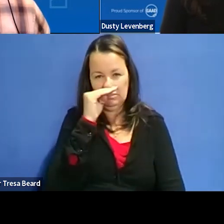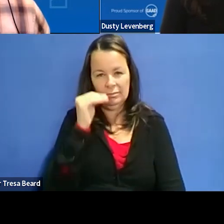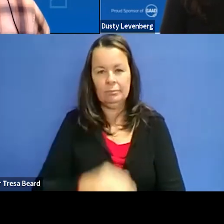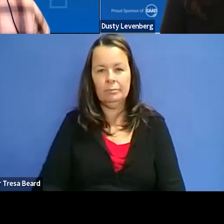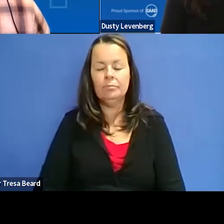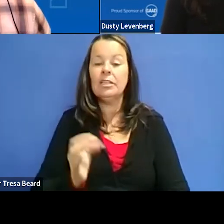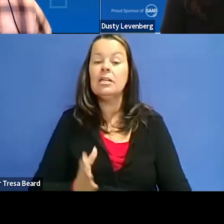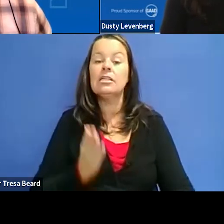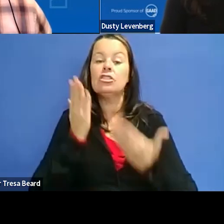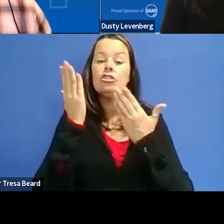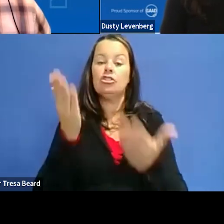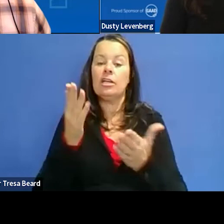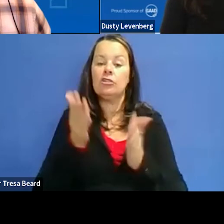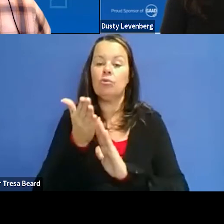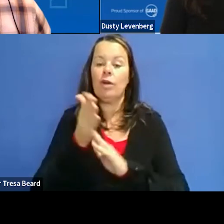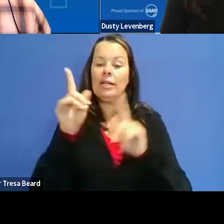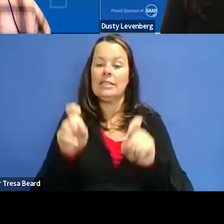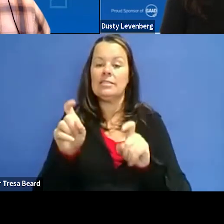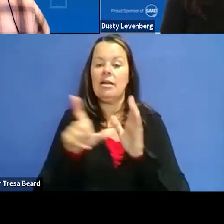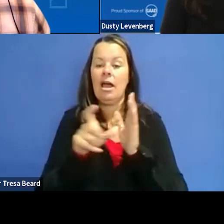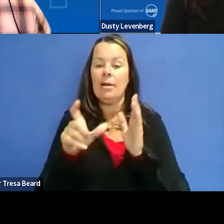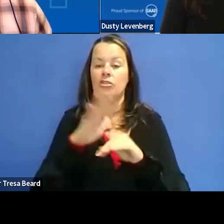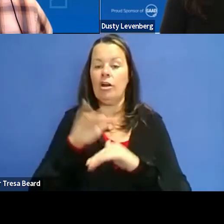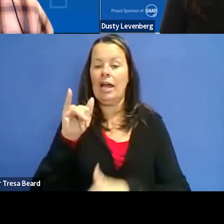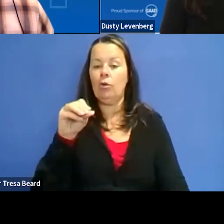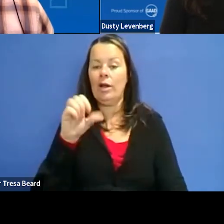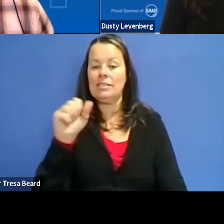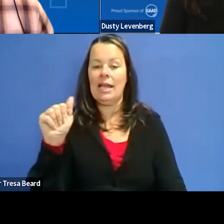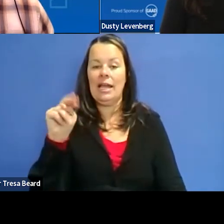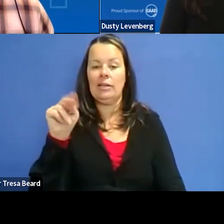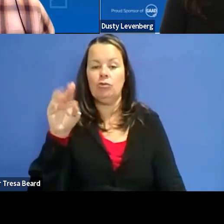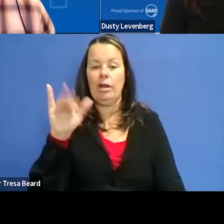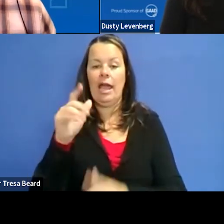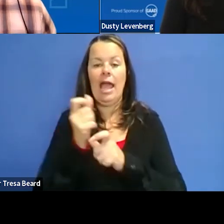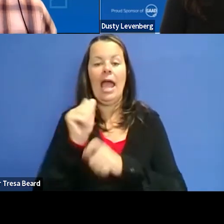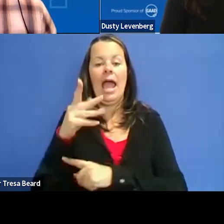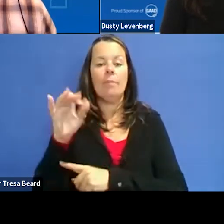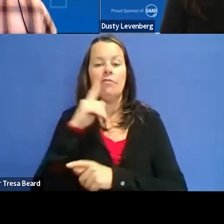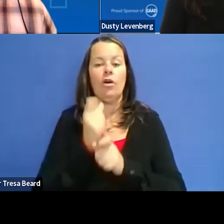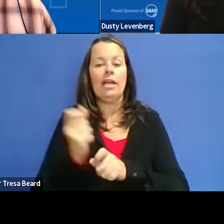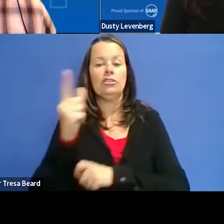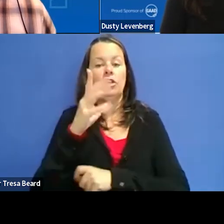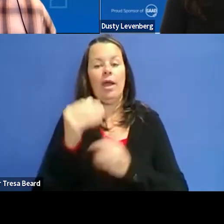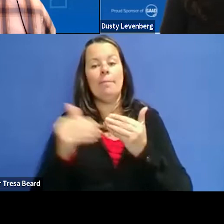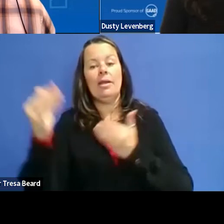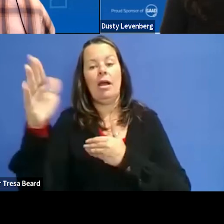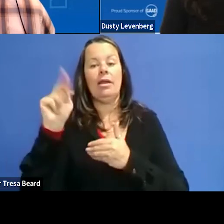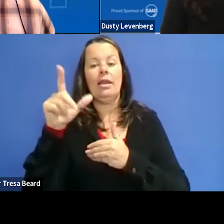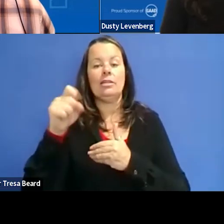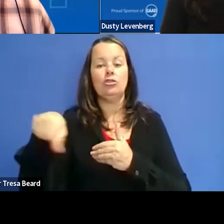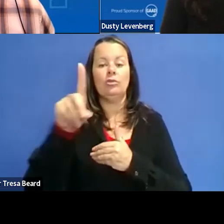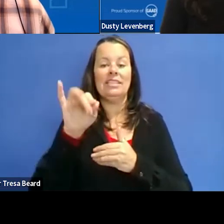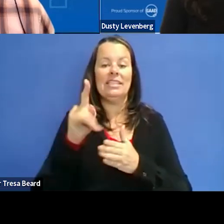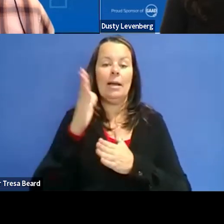year and beyond unless you did to complement the screen reader testing.